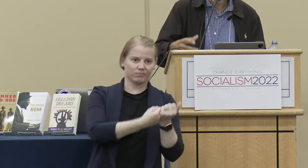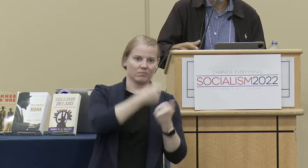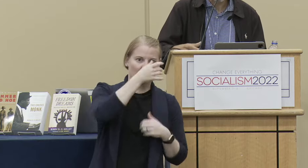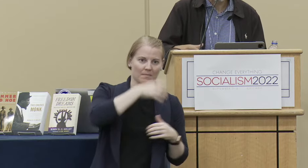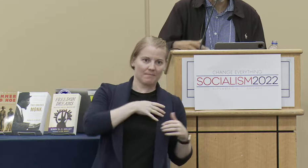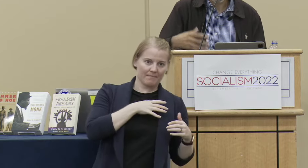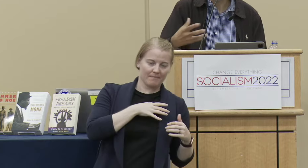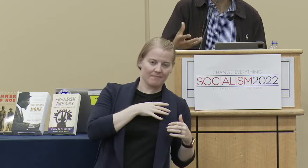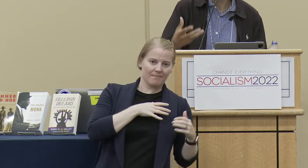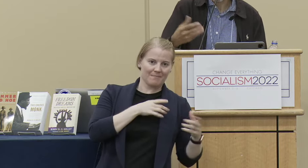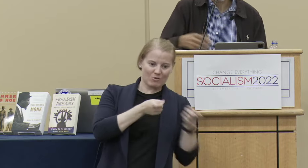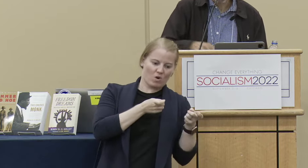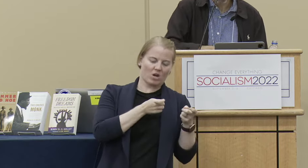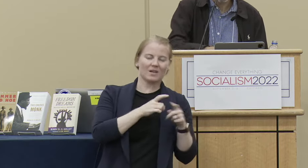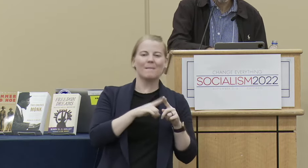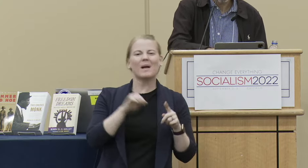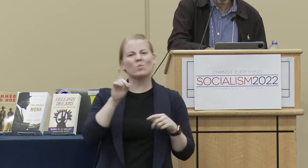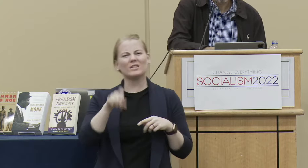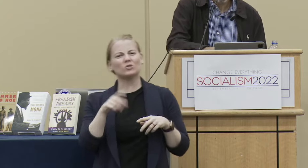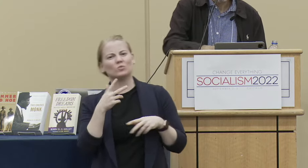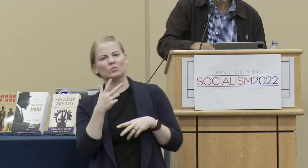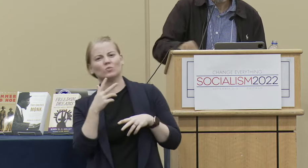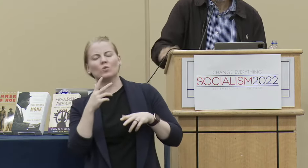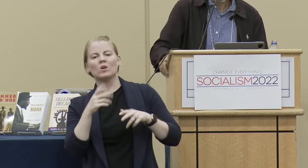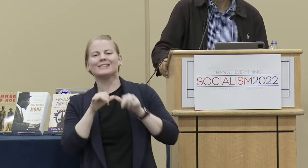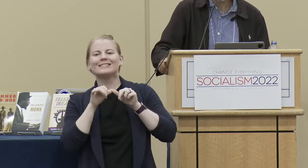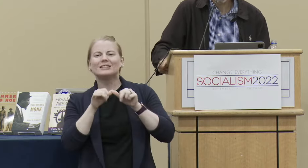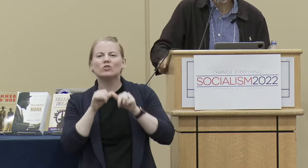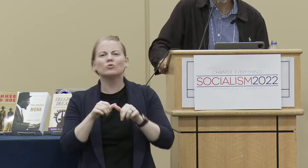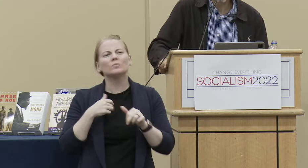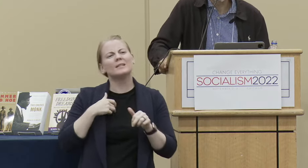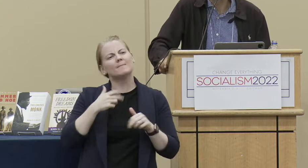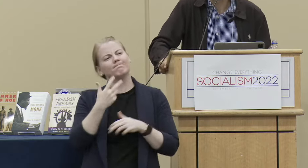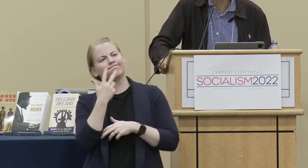Although science calls patriarchy. But we should be